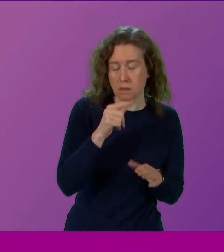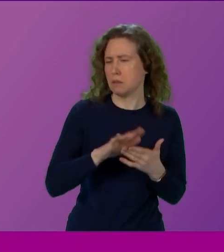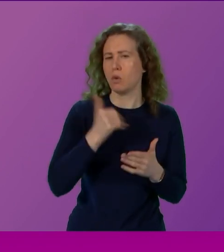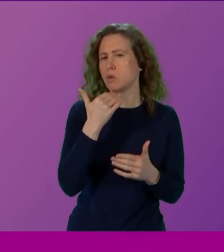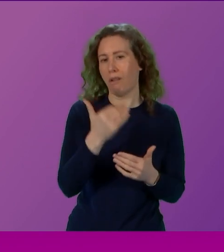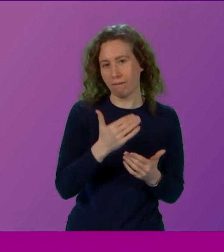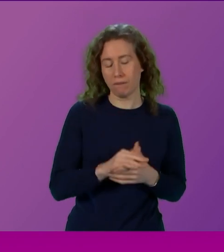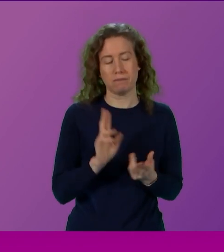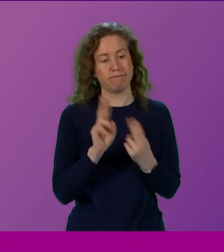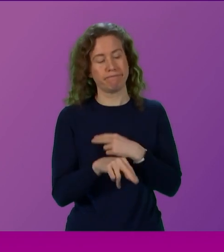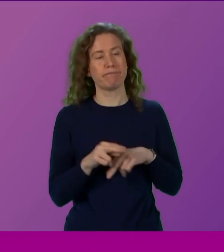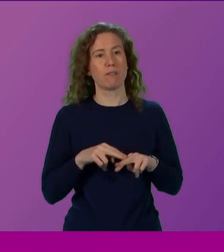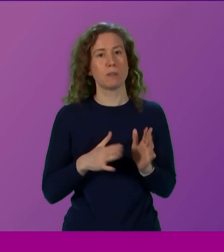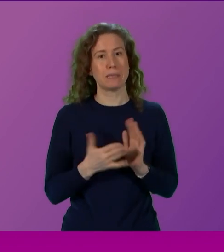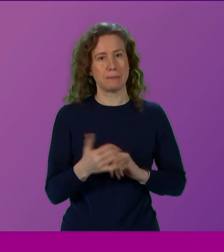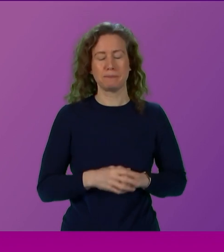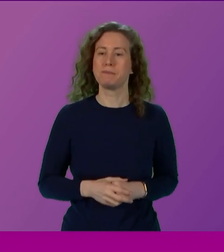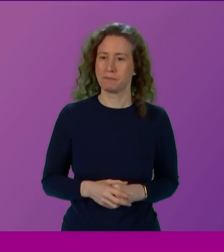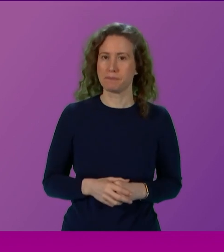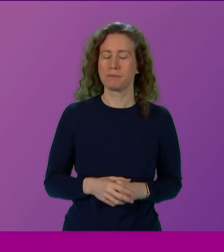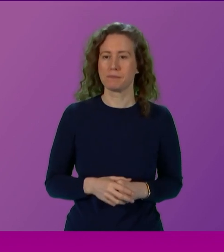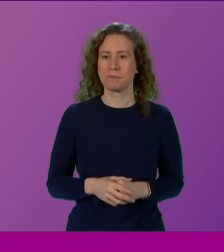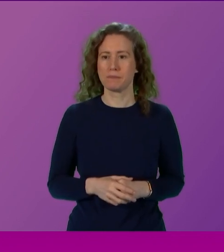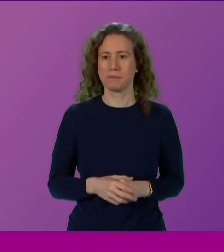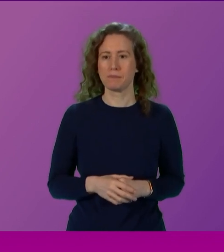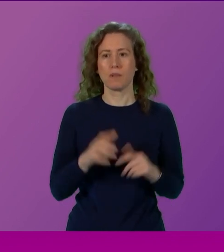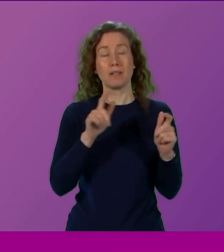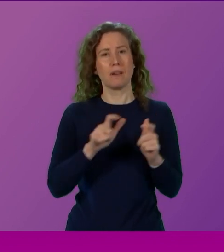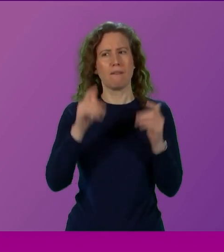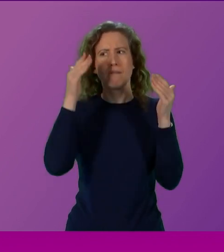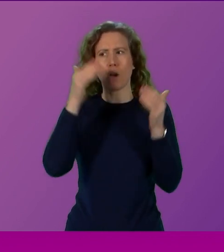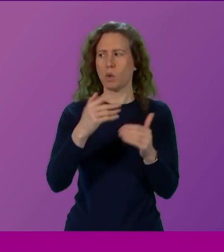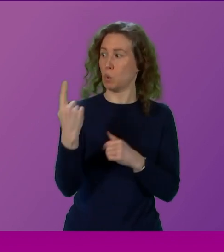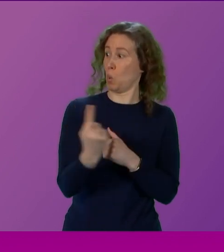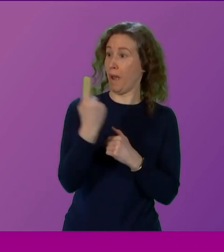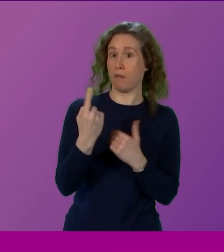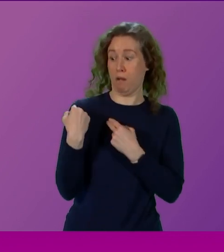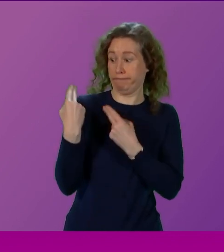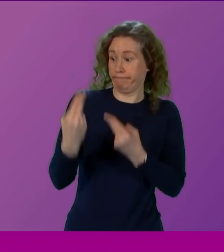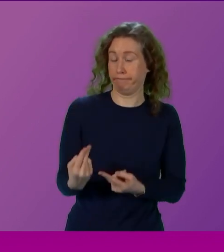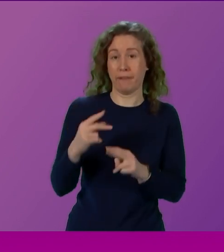As I said earlier, continued focus on the part of whoever is First Minister on delivering for